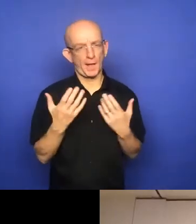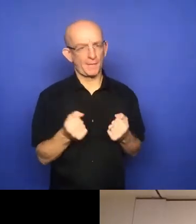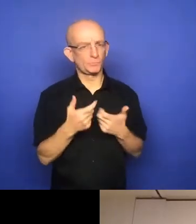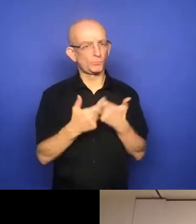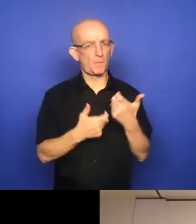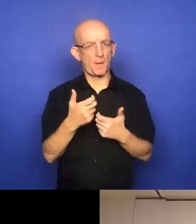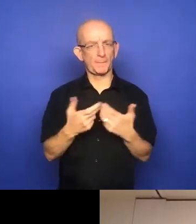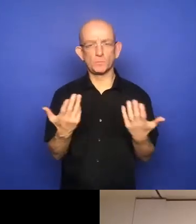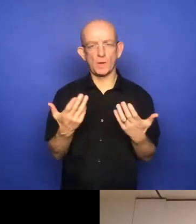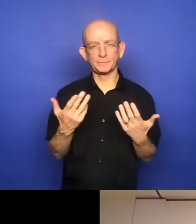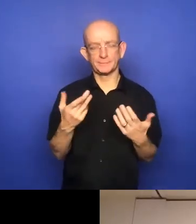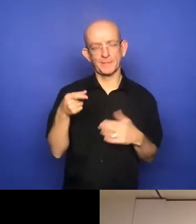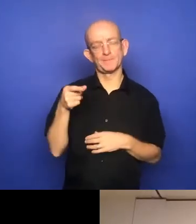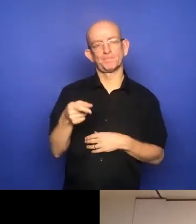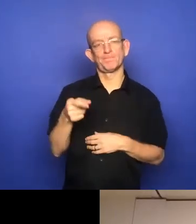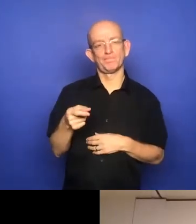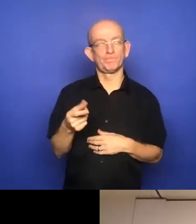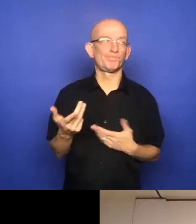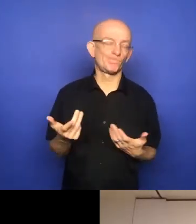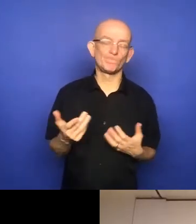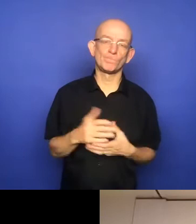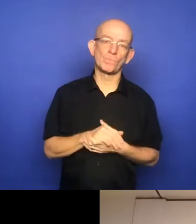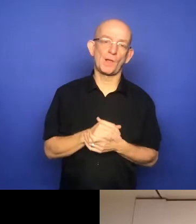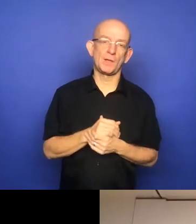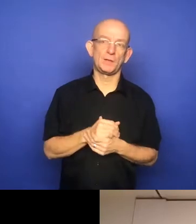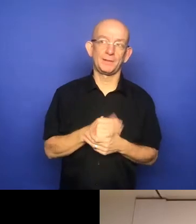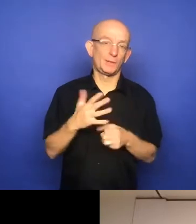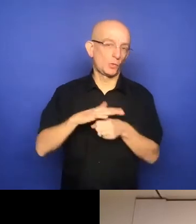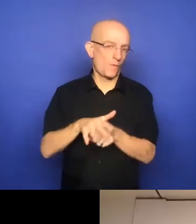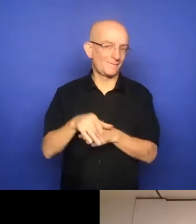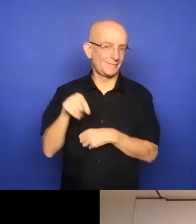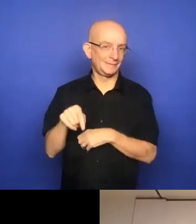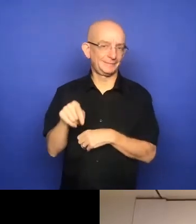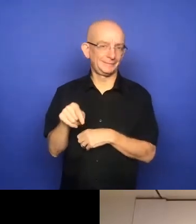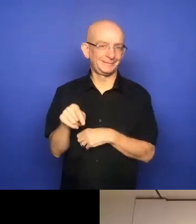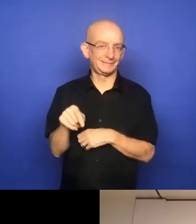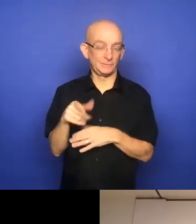Yes, the problems that we are especially encountered were due to